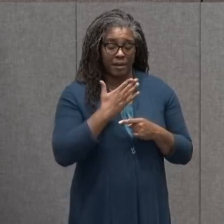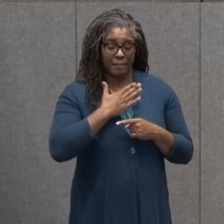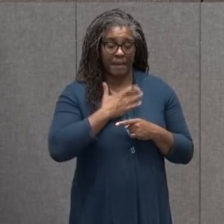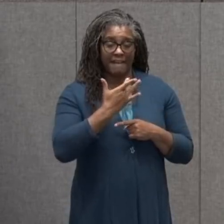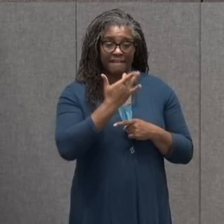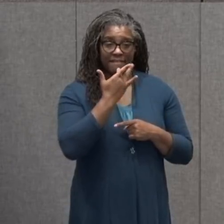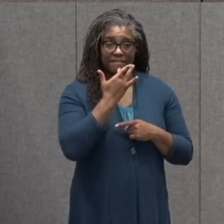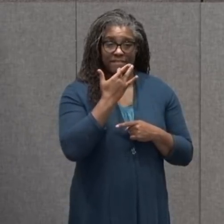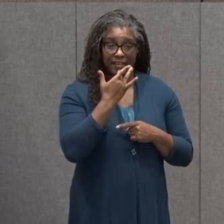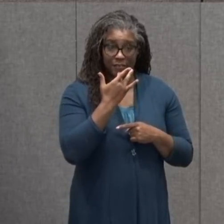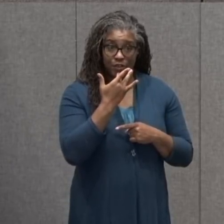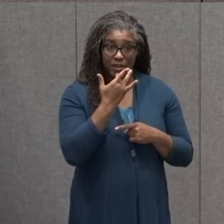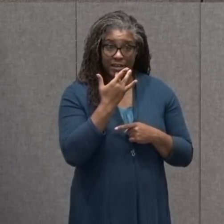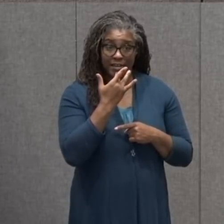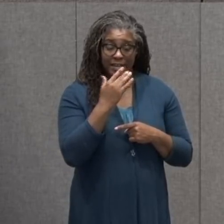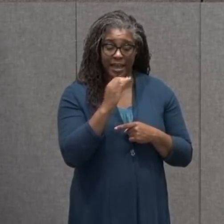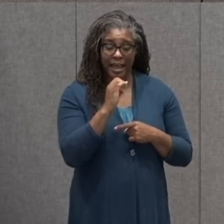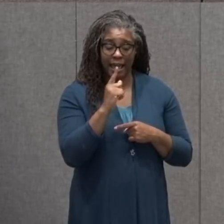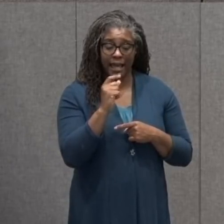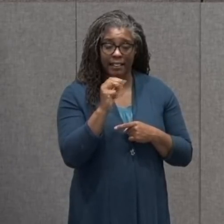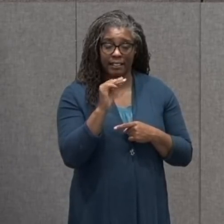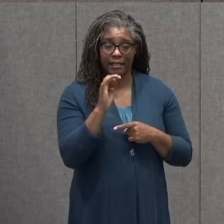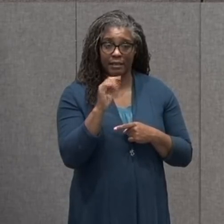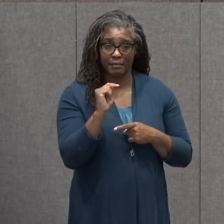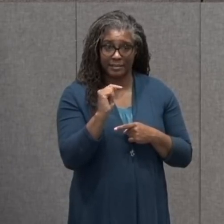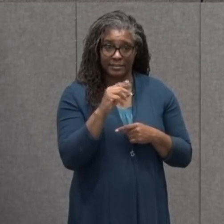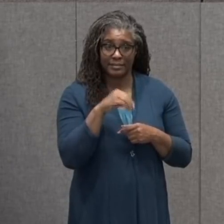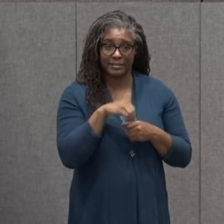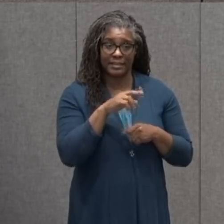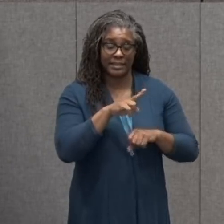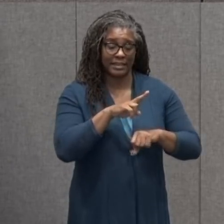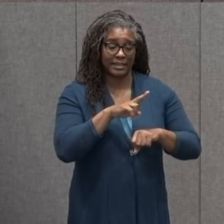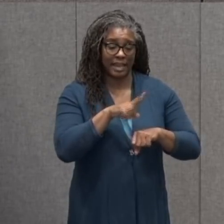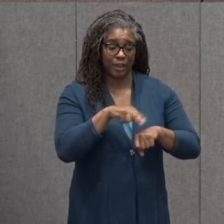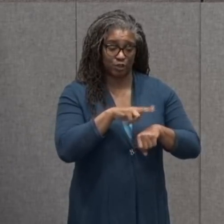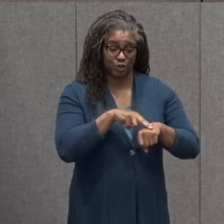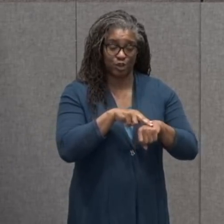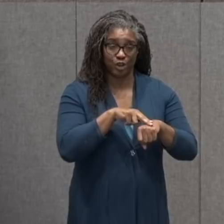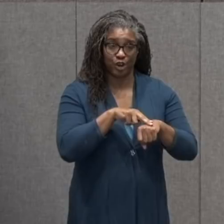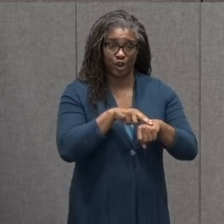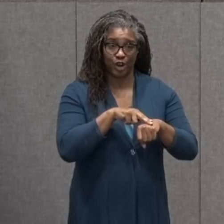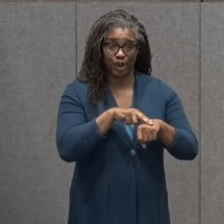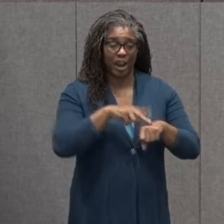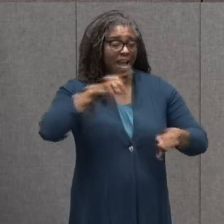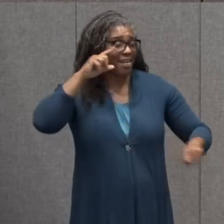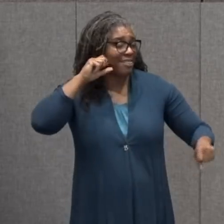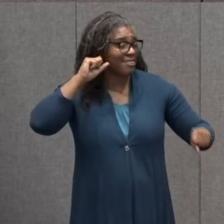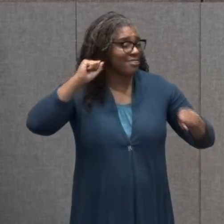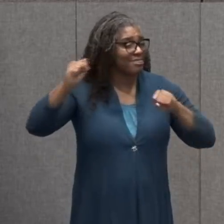in nature, which are thunder storms. Put your finger on your nose